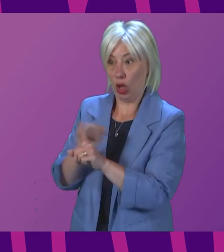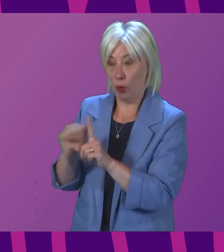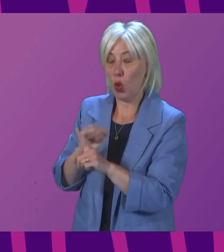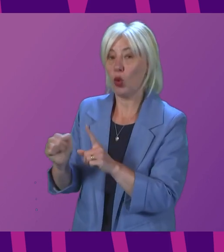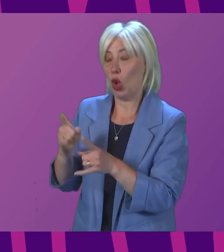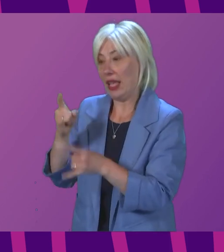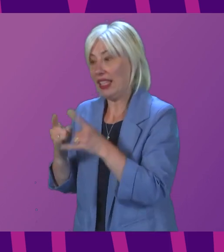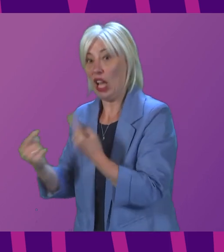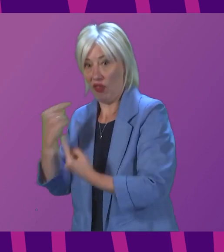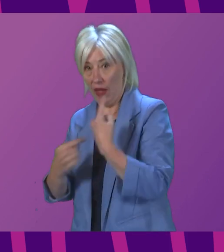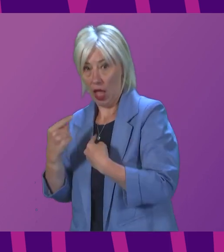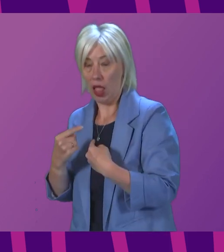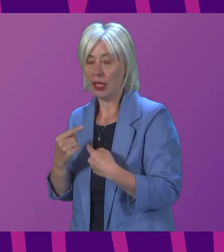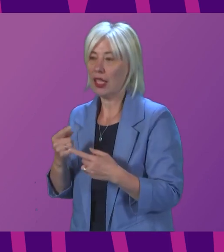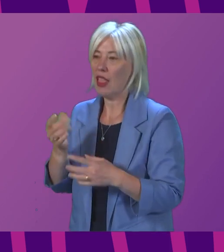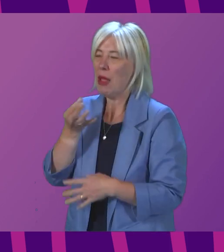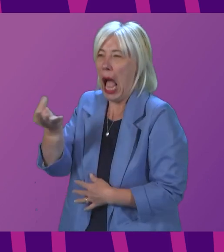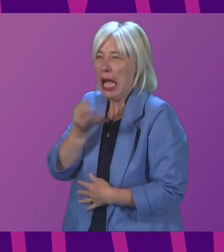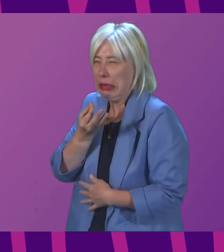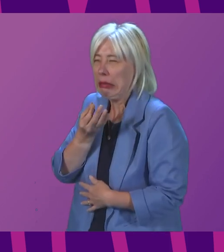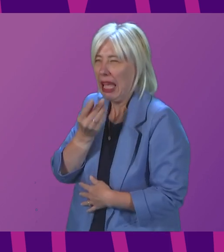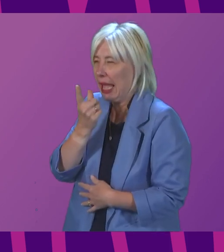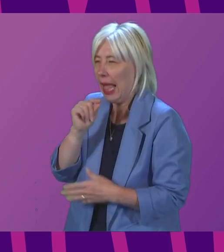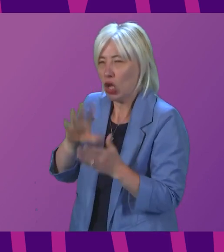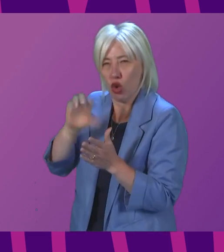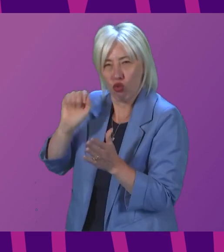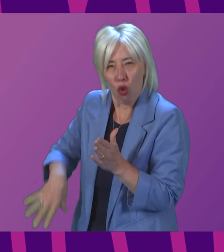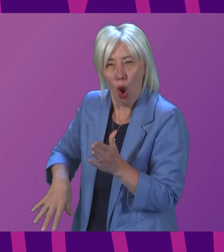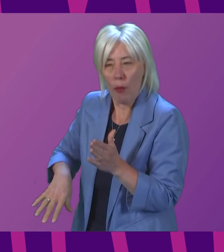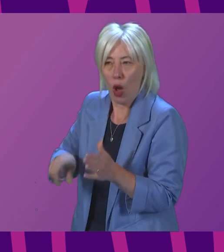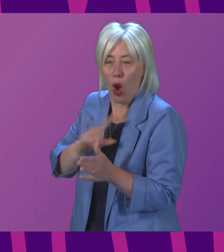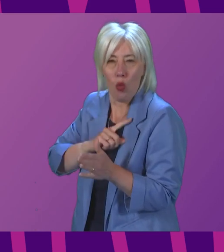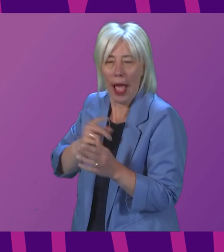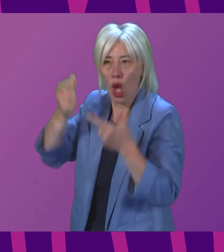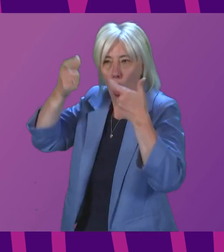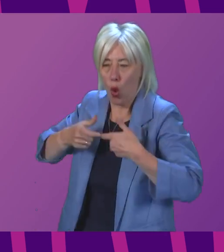actually asking to have their cases dropped because the court delays are so long.